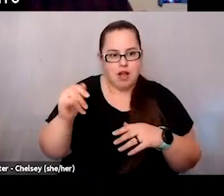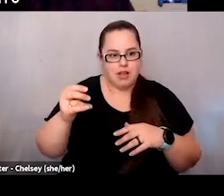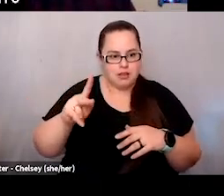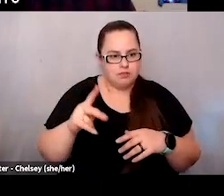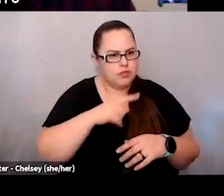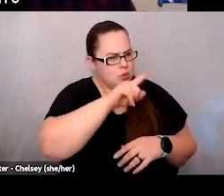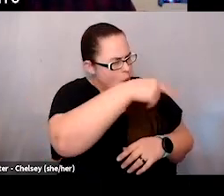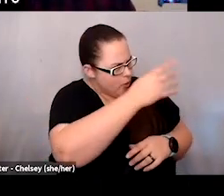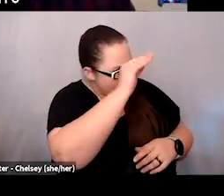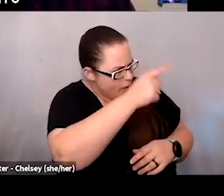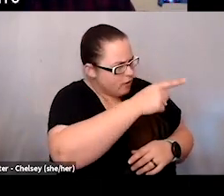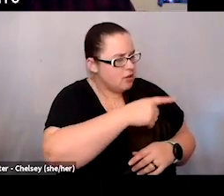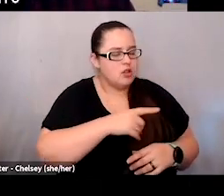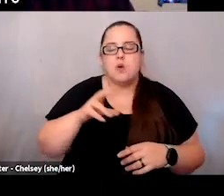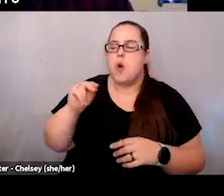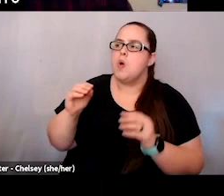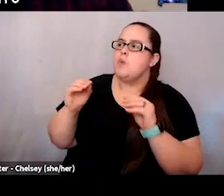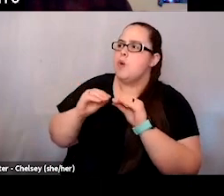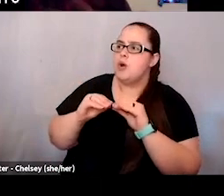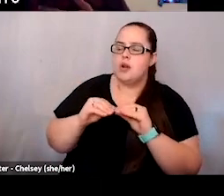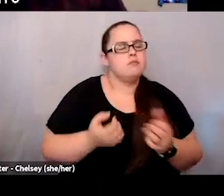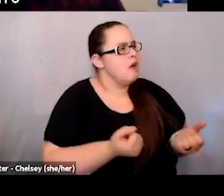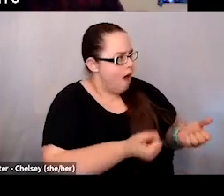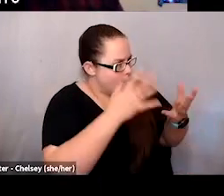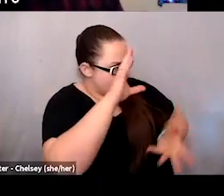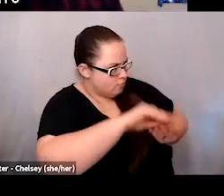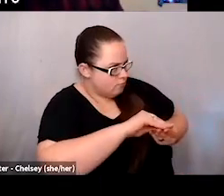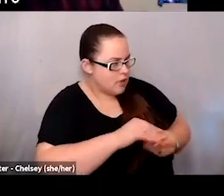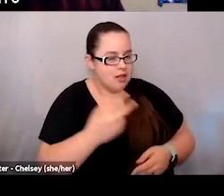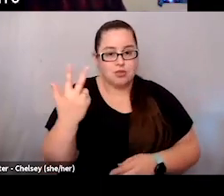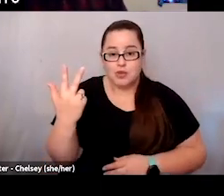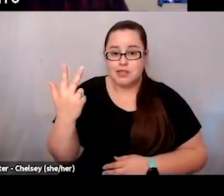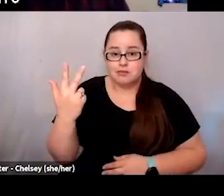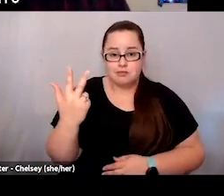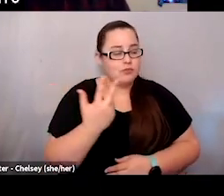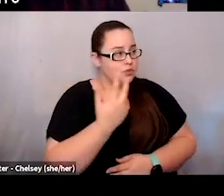last decade. And are you the only guy missing? No, there's another one there's so